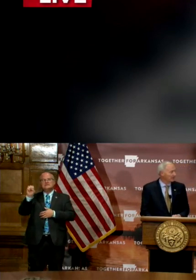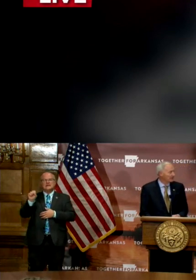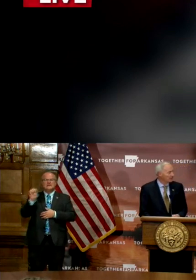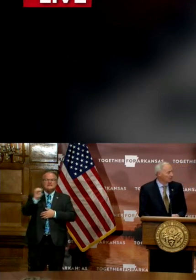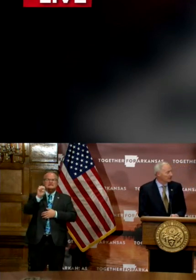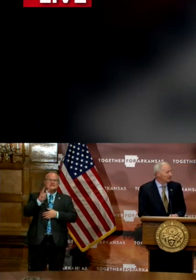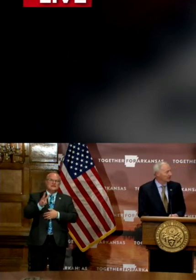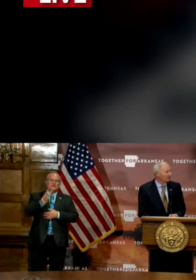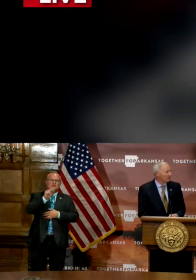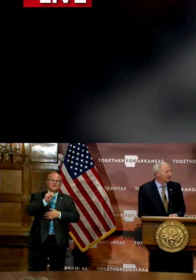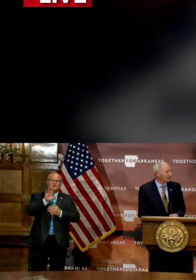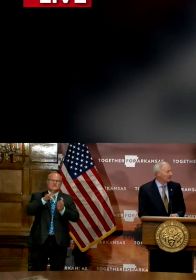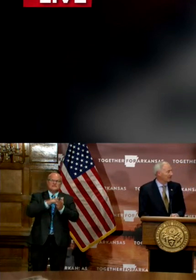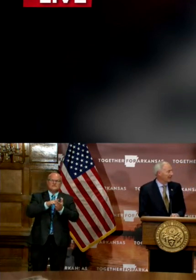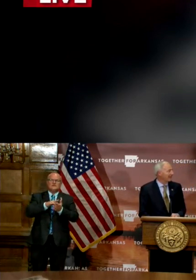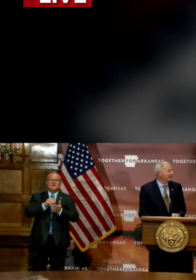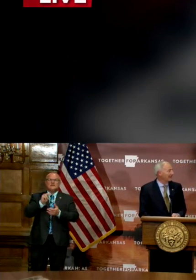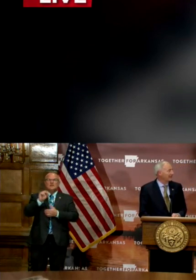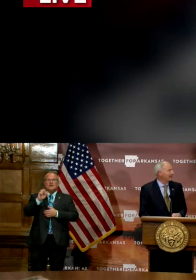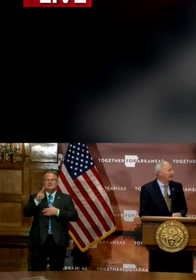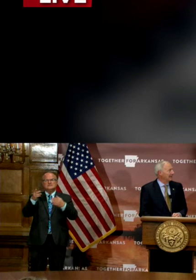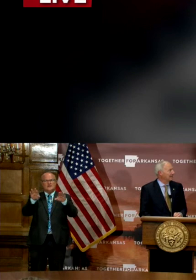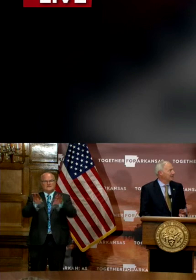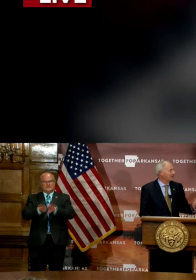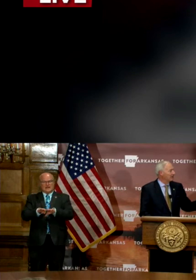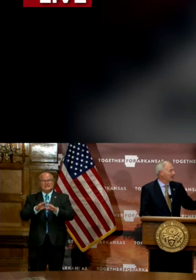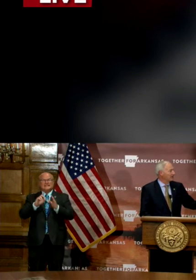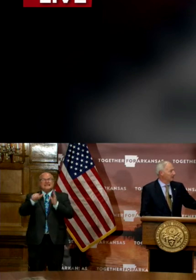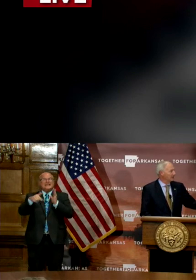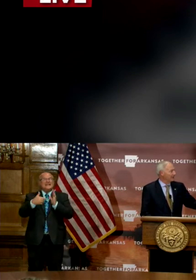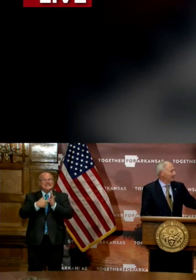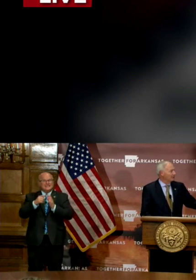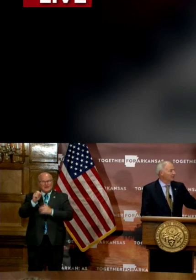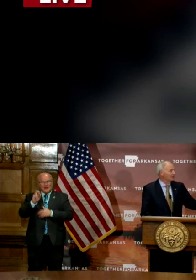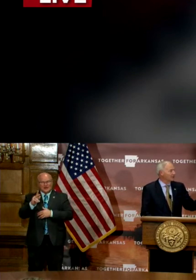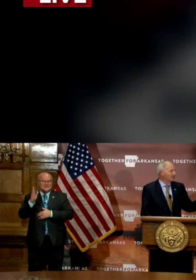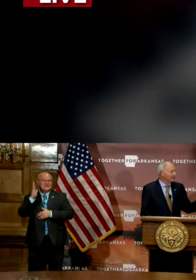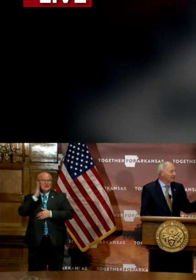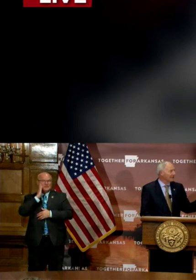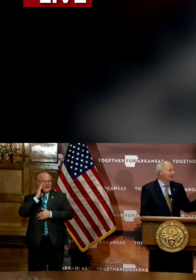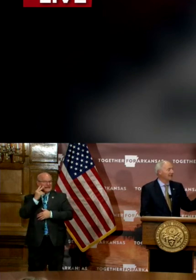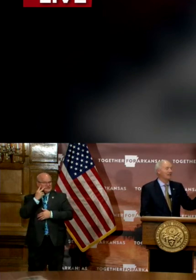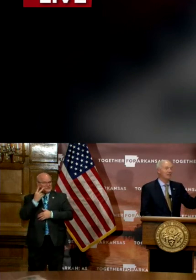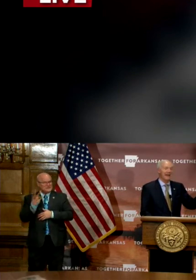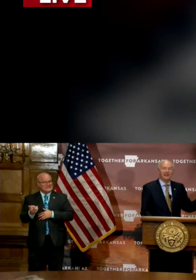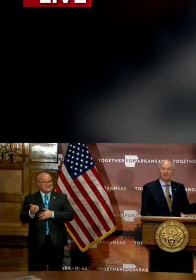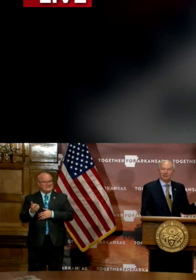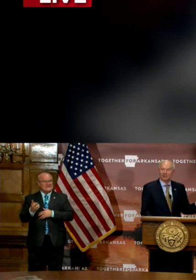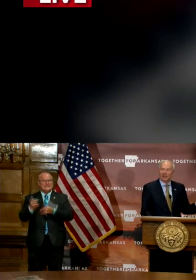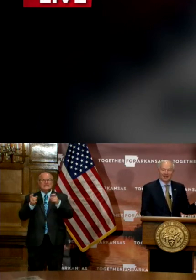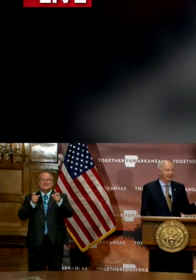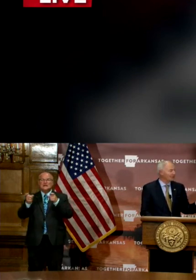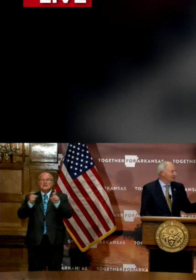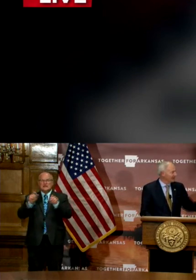AND THEN GOES BY HOSPITAL REGION REGION. STATEWIDE METRO, NORTHWEST, SOUTHWEST, NORTH CENTRAL AND